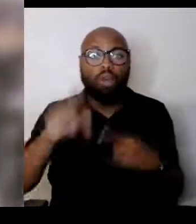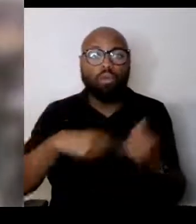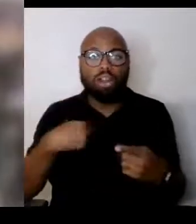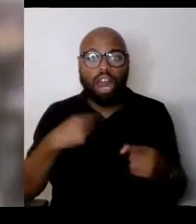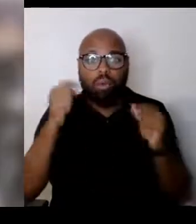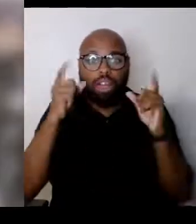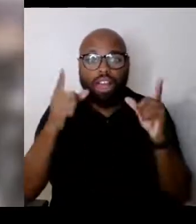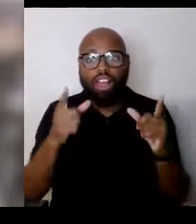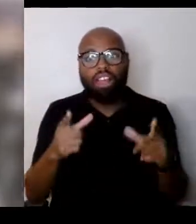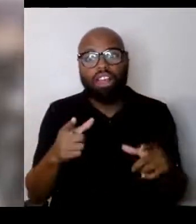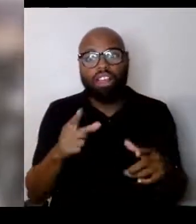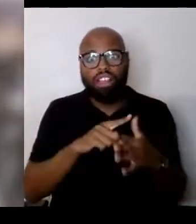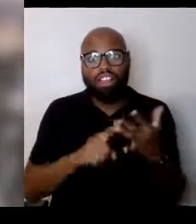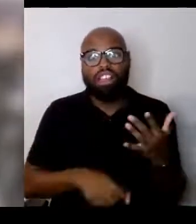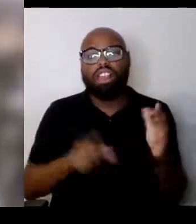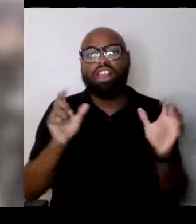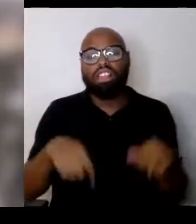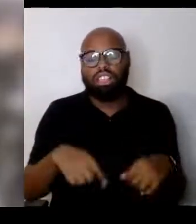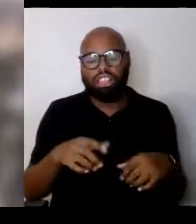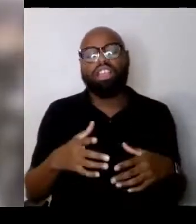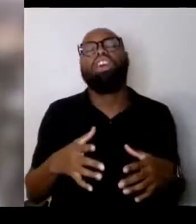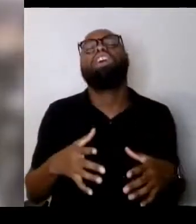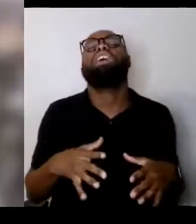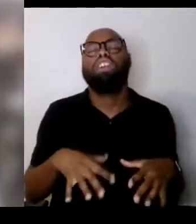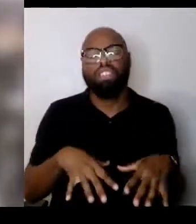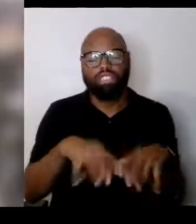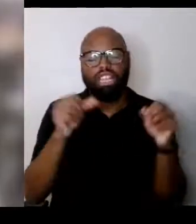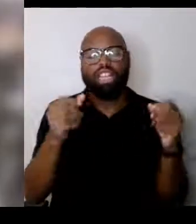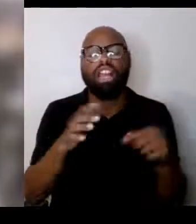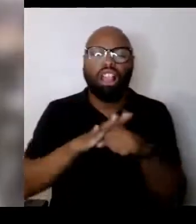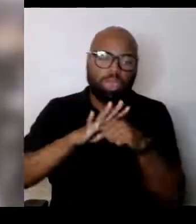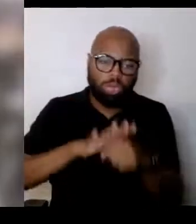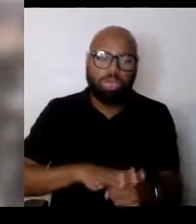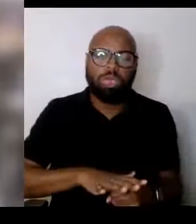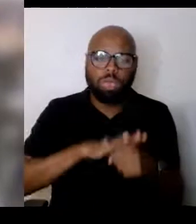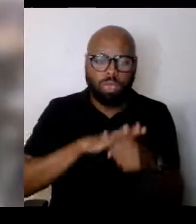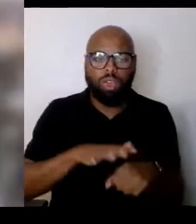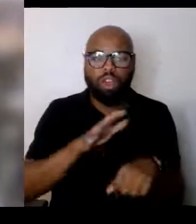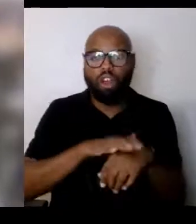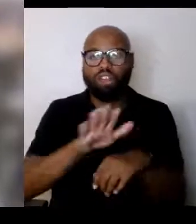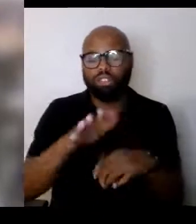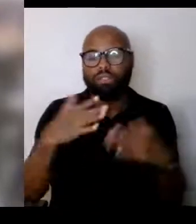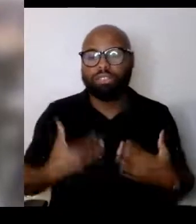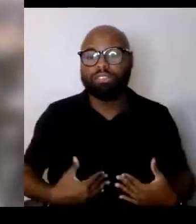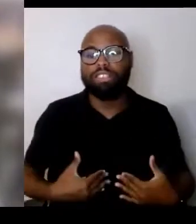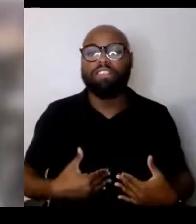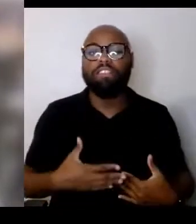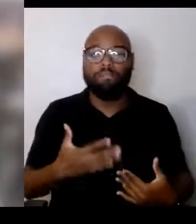on you, and what I would suggest is to find a person or a group or anything like, that you can confide